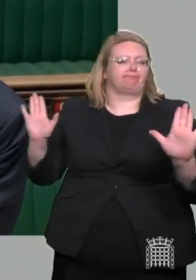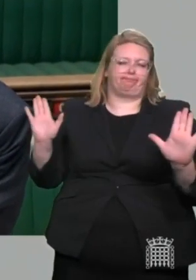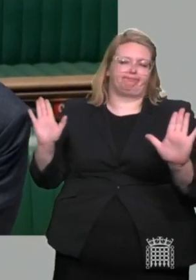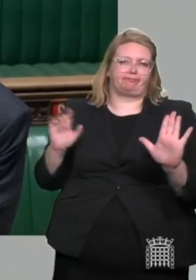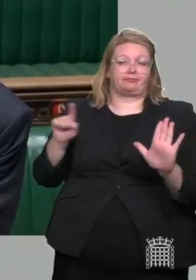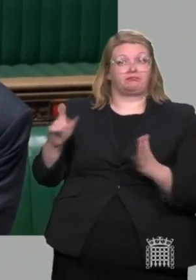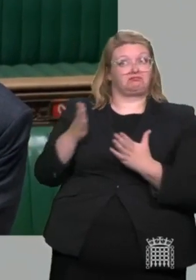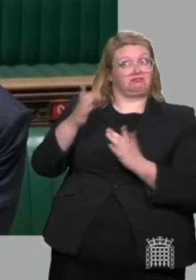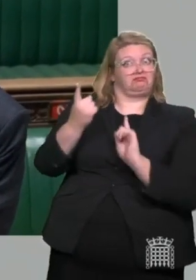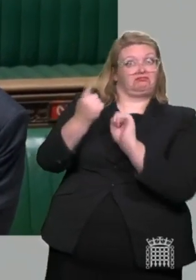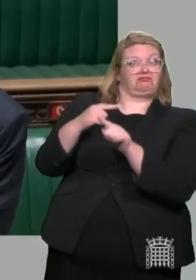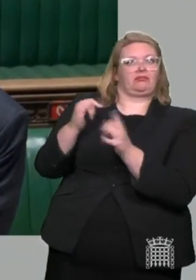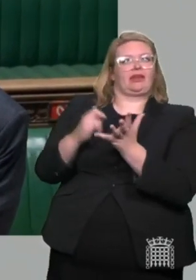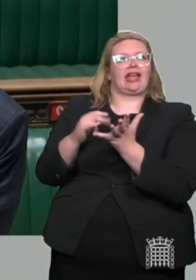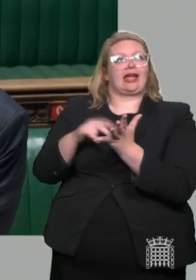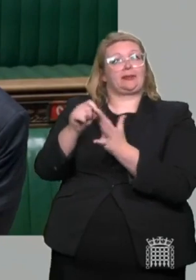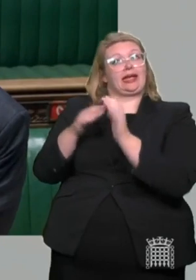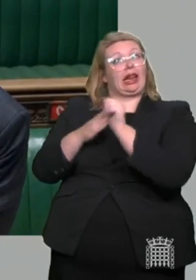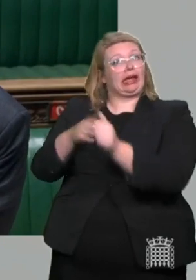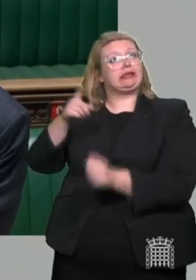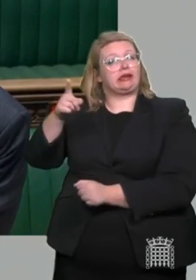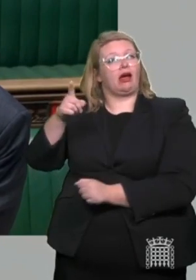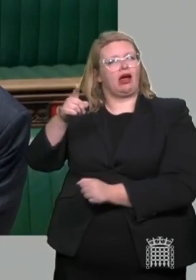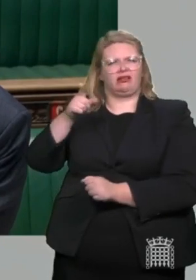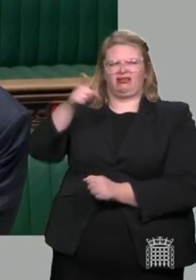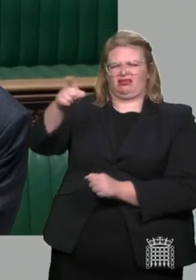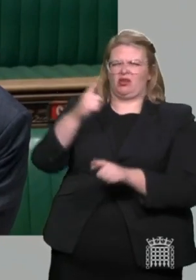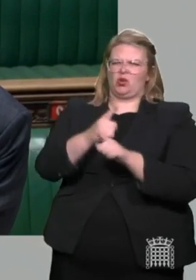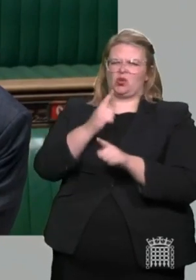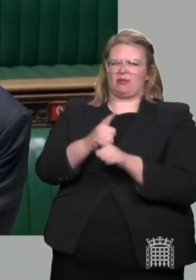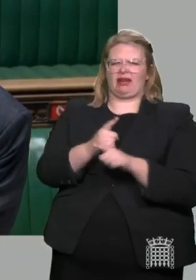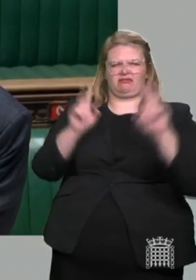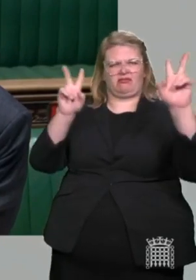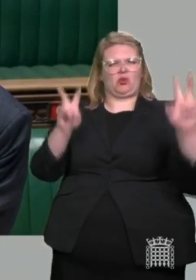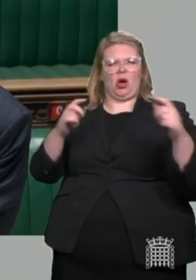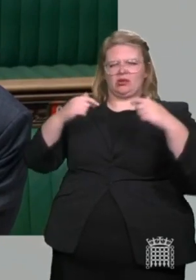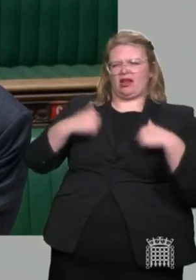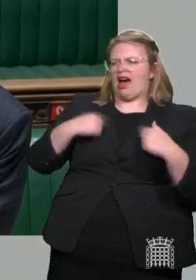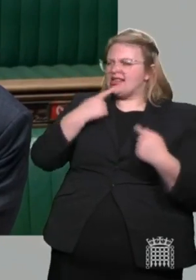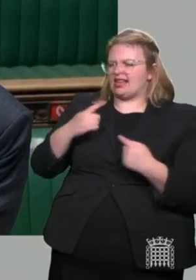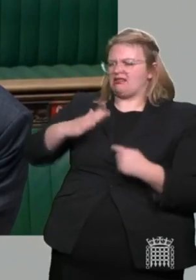relay that kind of quotation, it is up to him in a place like Parliament to produce the author—the